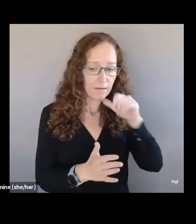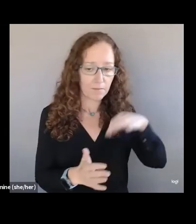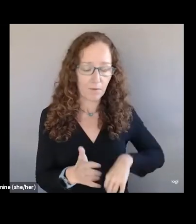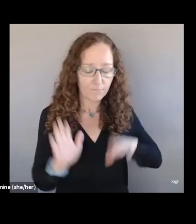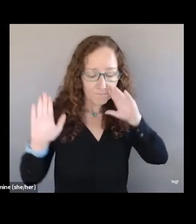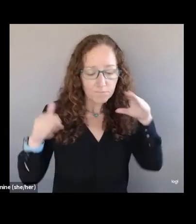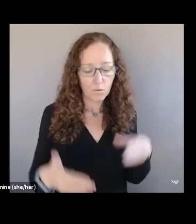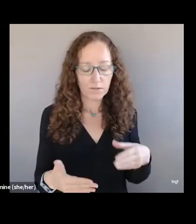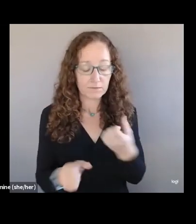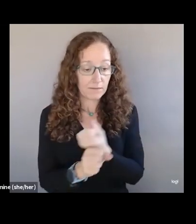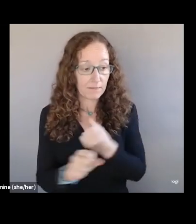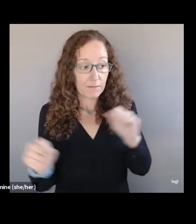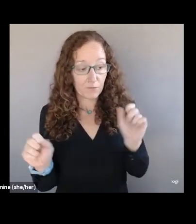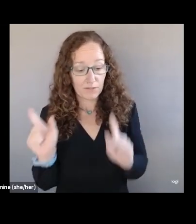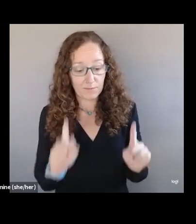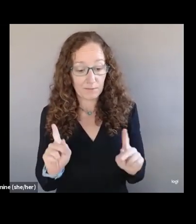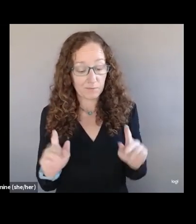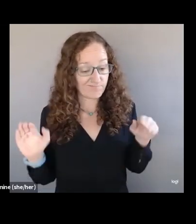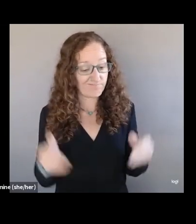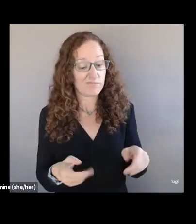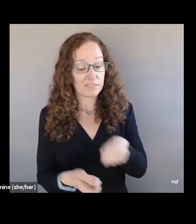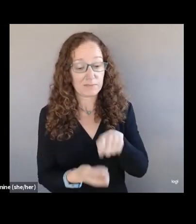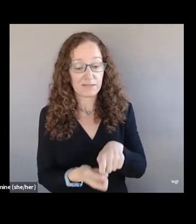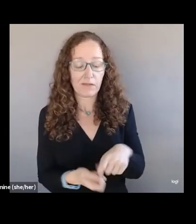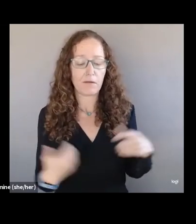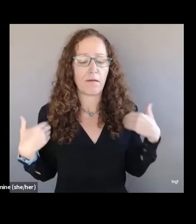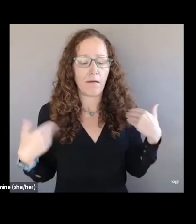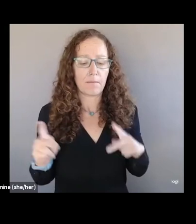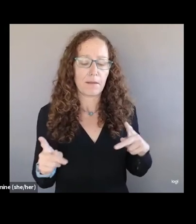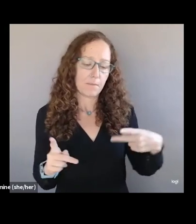color, to understand and to challenge the injustices their